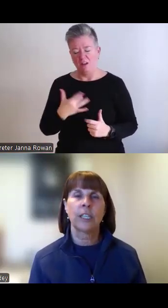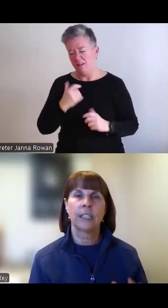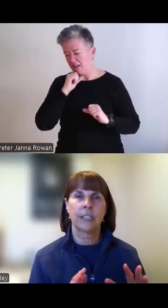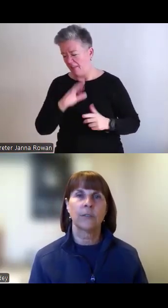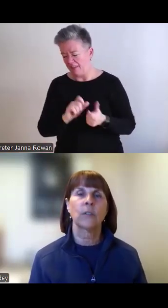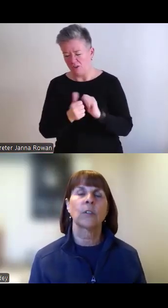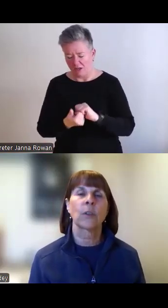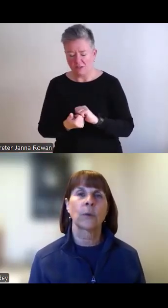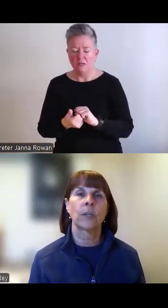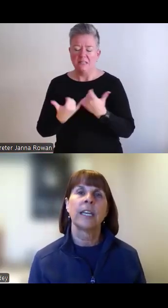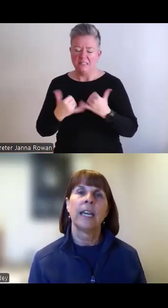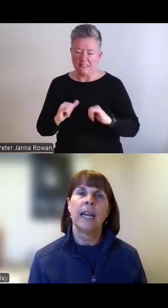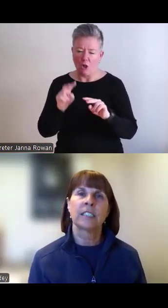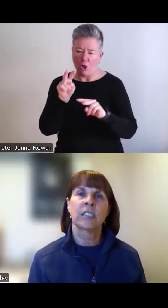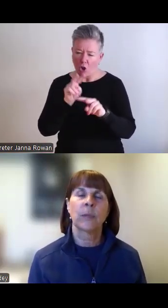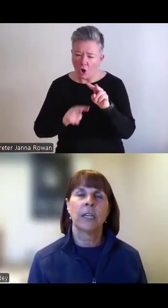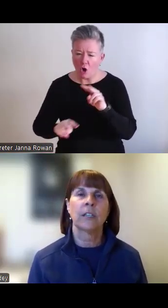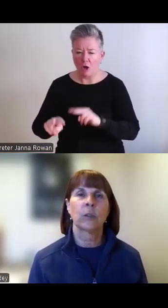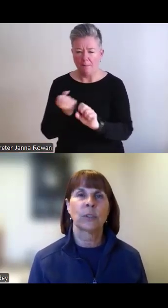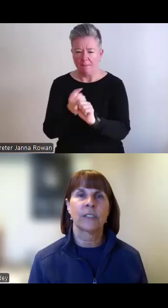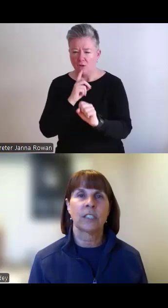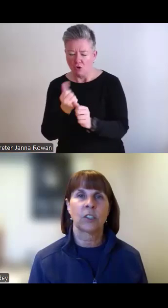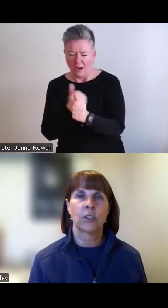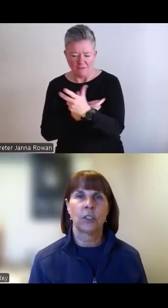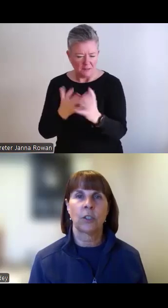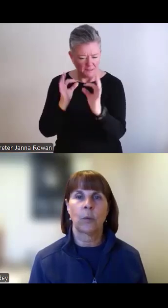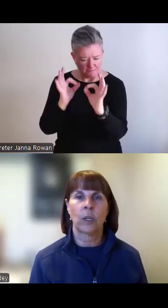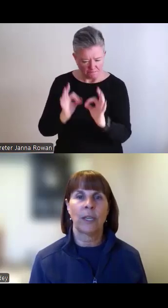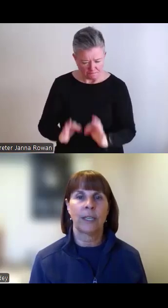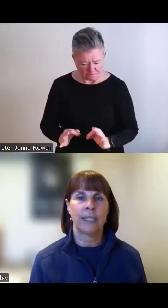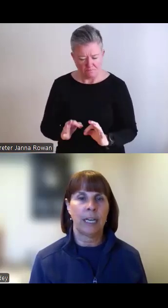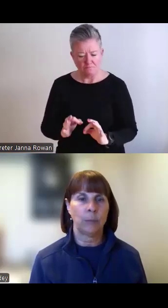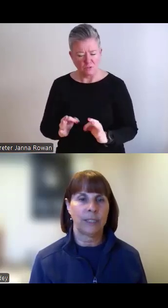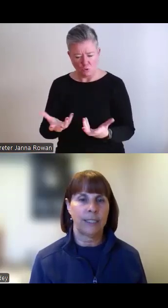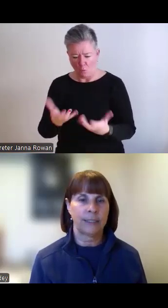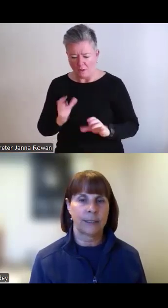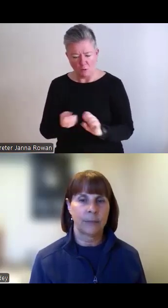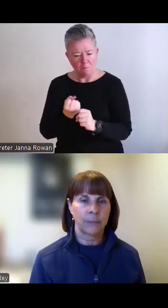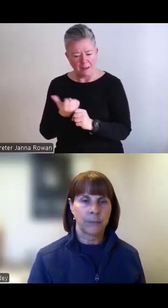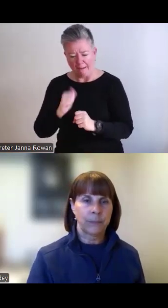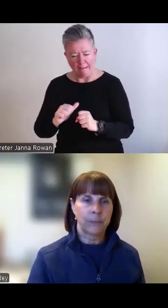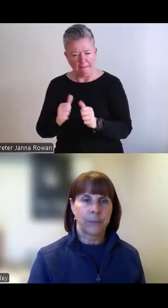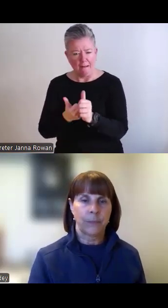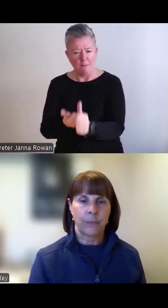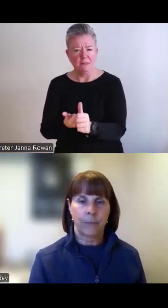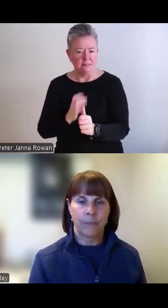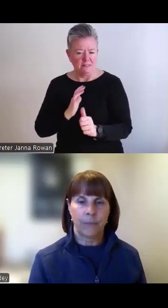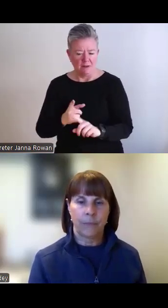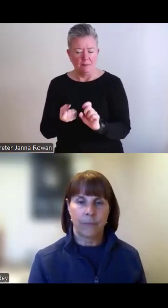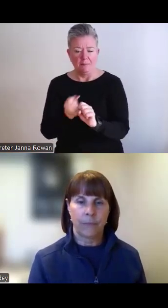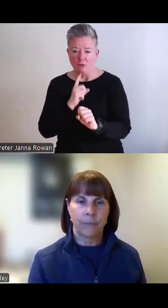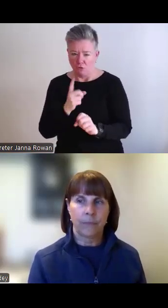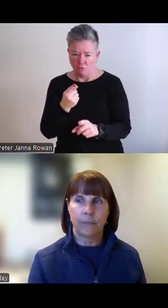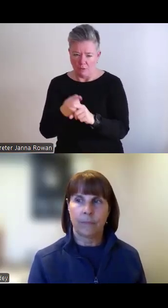do take a careful look through it and just make a 100% sure you don't want to make any updates.